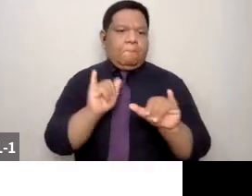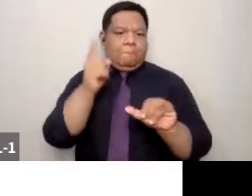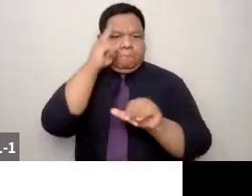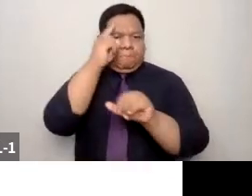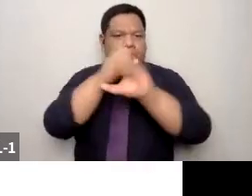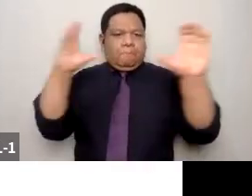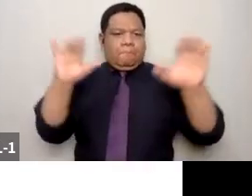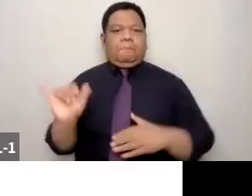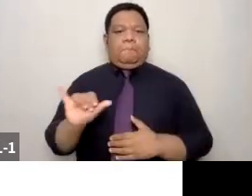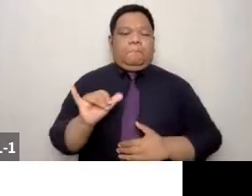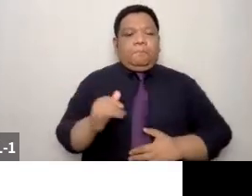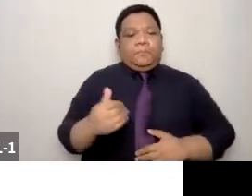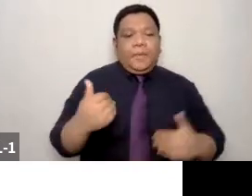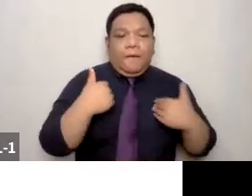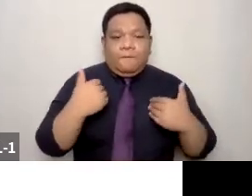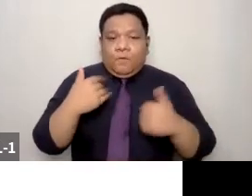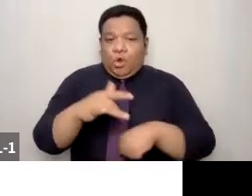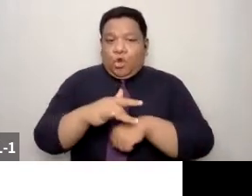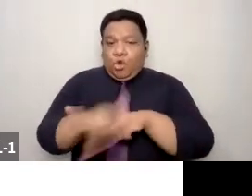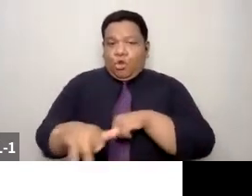There are early warning signs for us here.